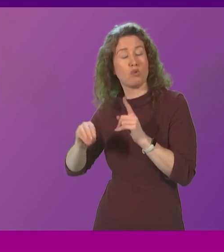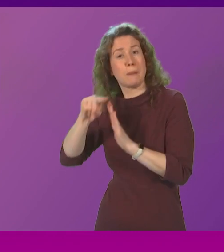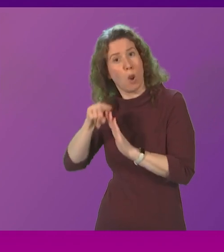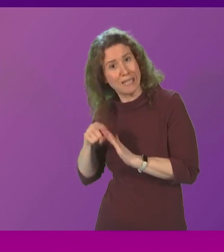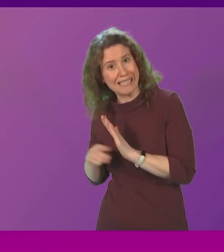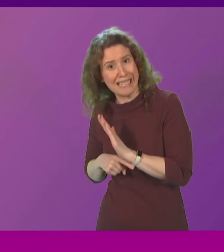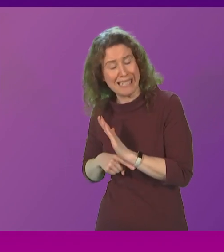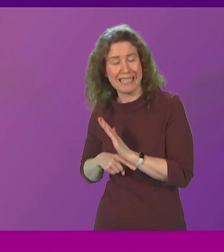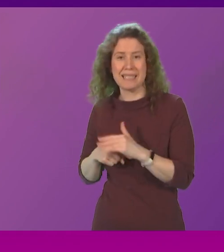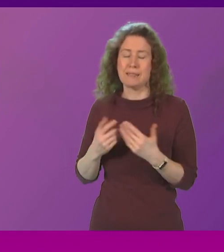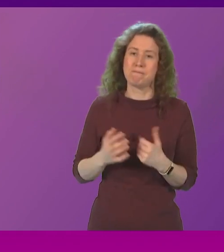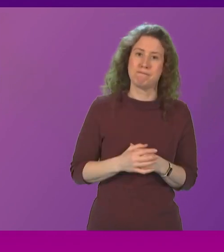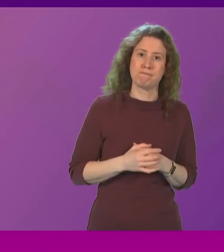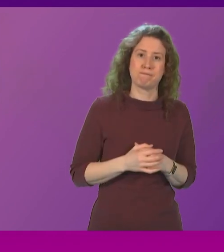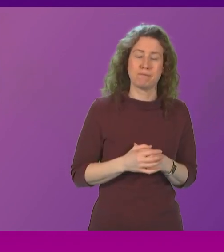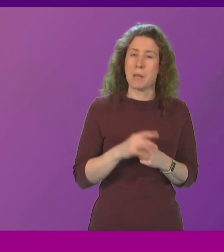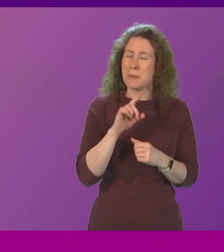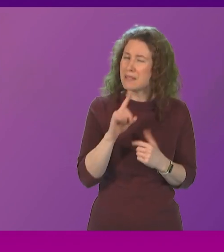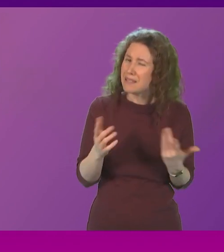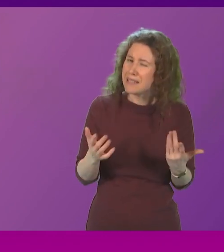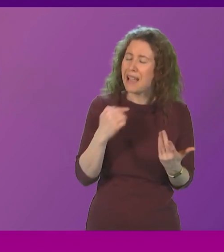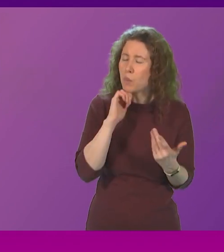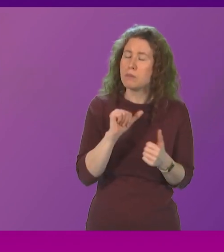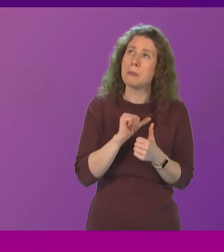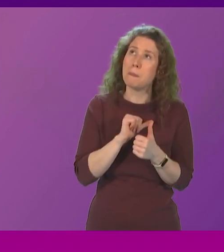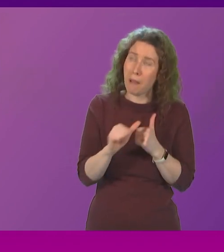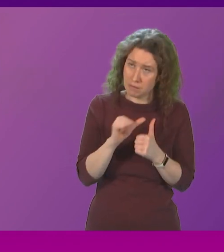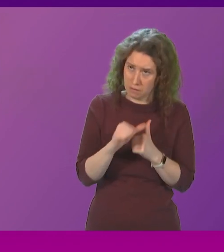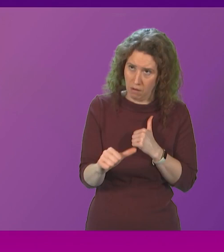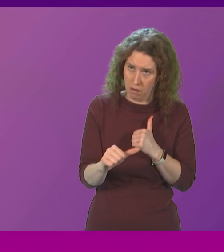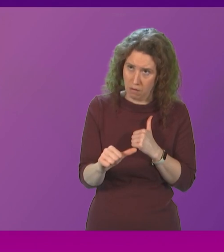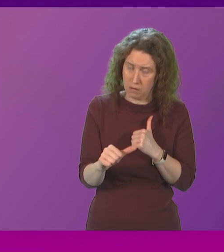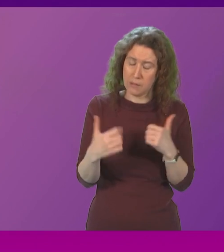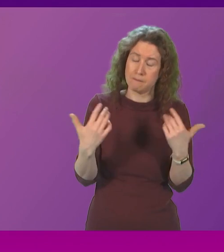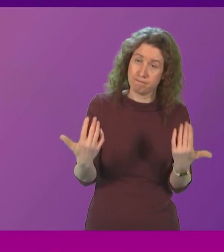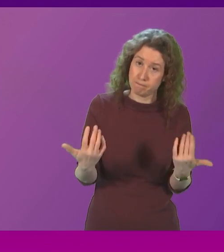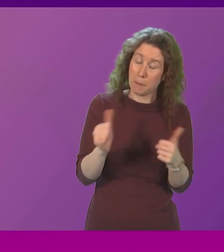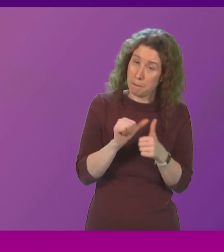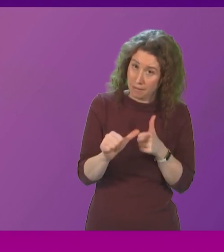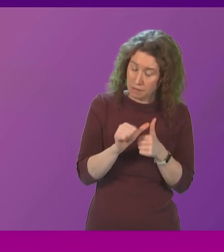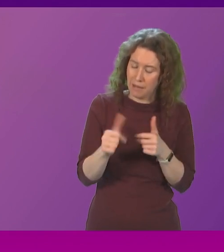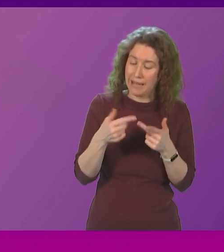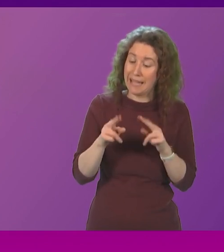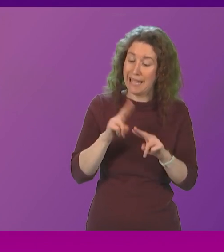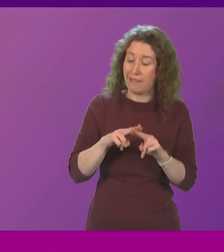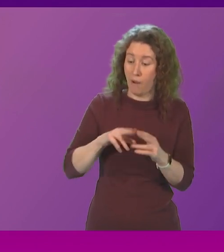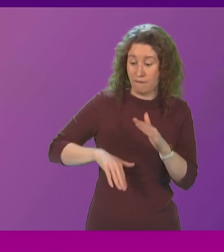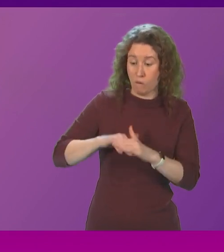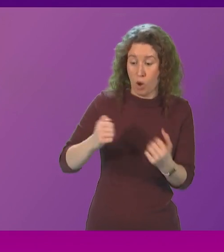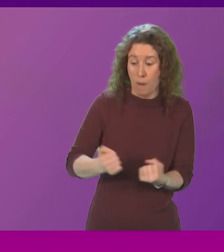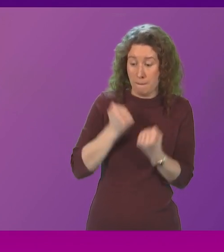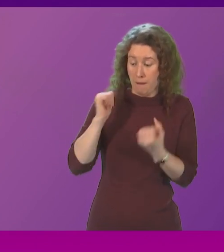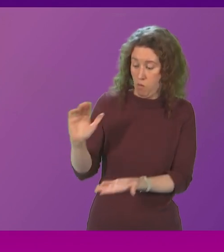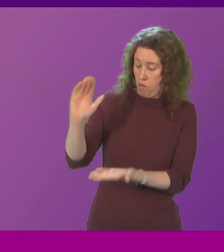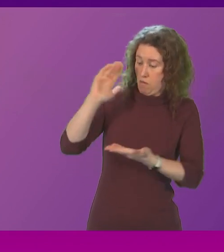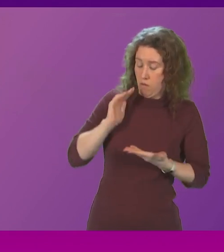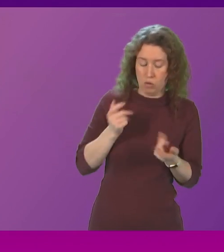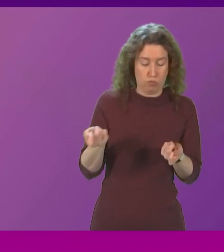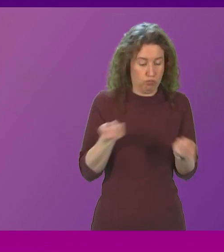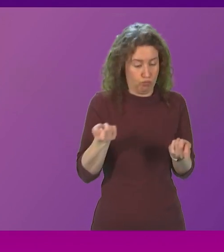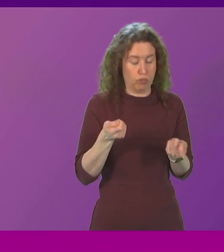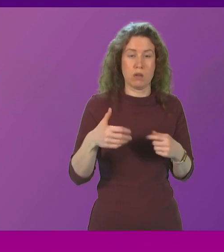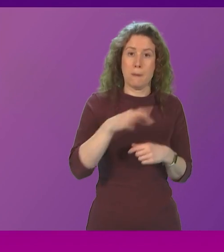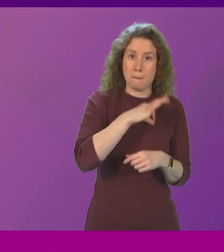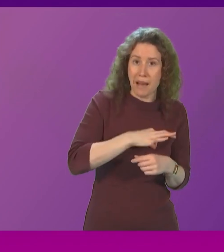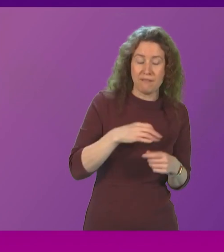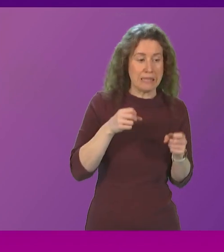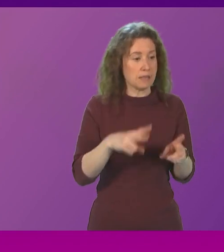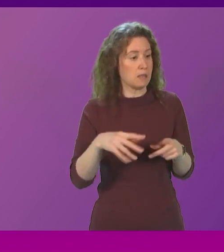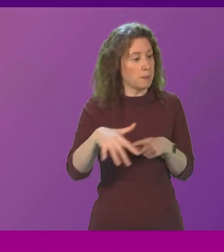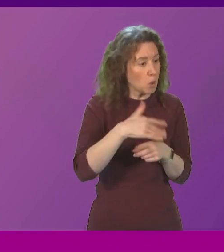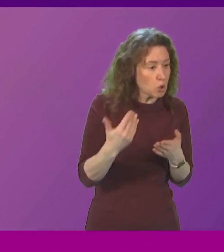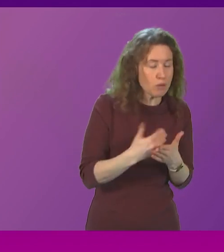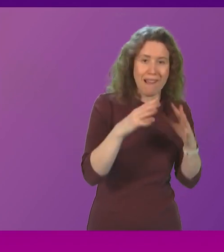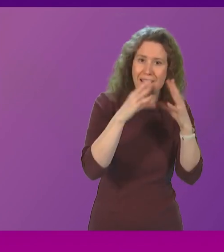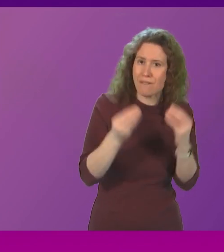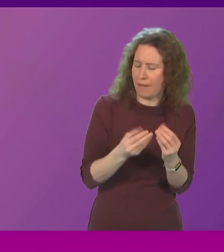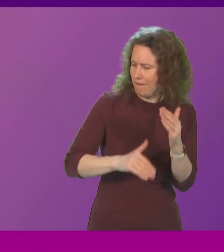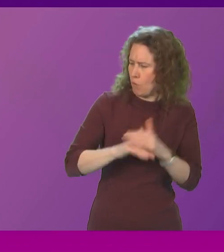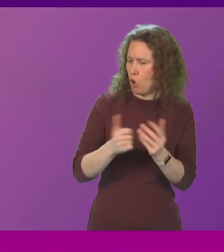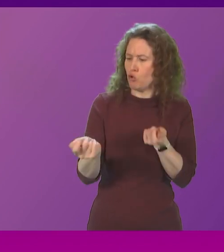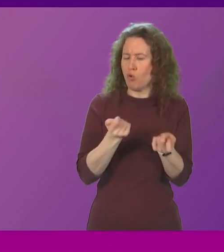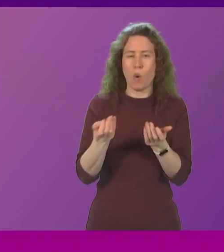Would it not be better to have the full powers over social security, over the finances and